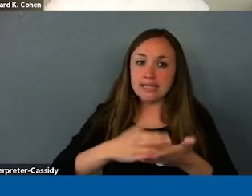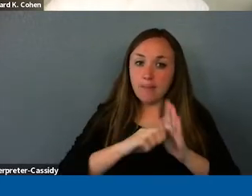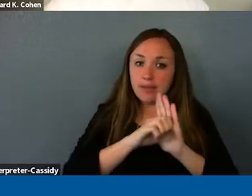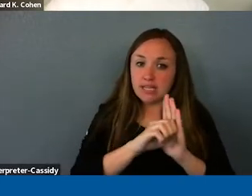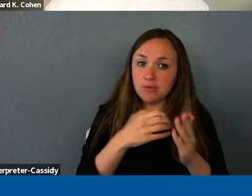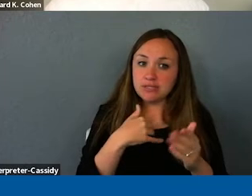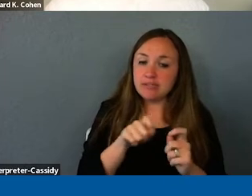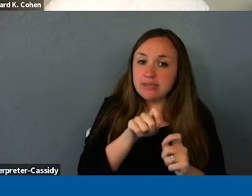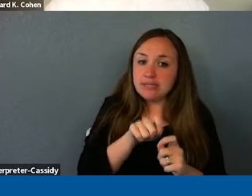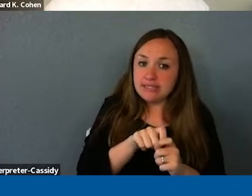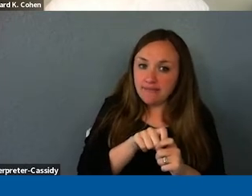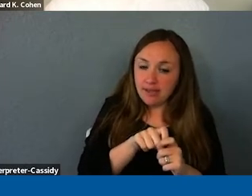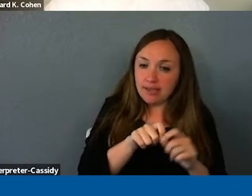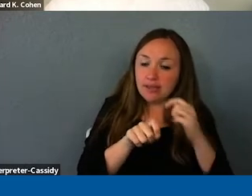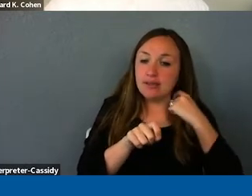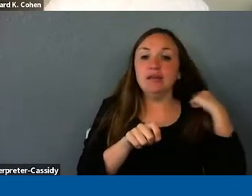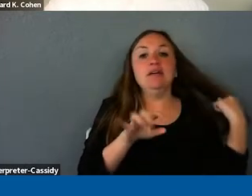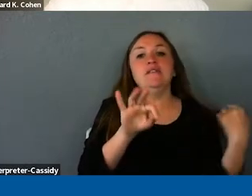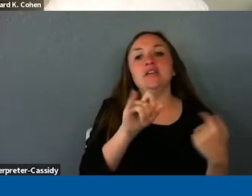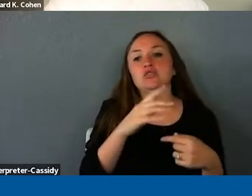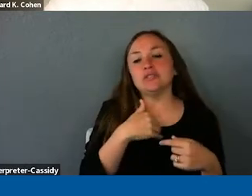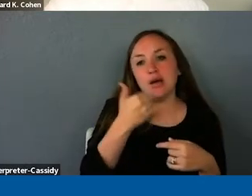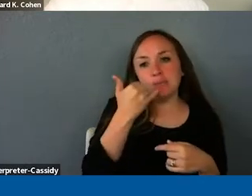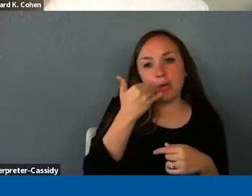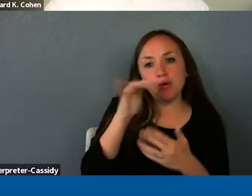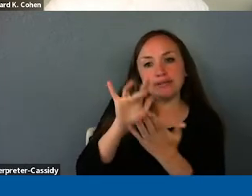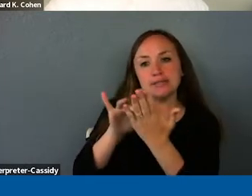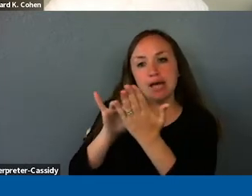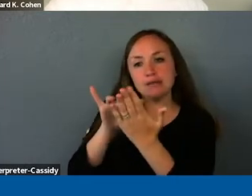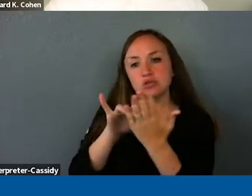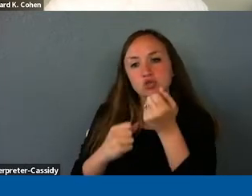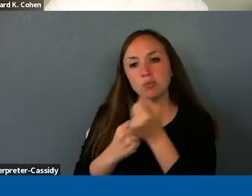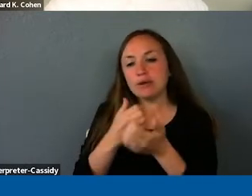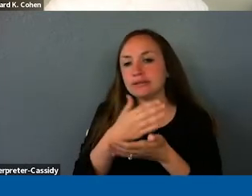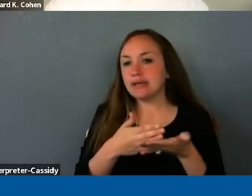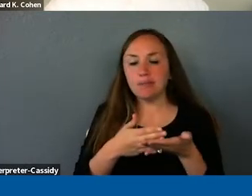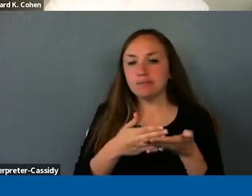that enhance mobile and touch support, some ARIA features are not supported in any mobile browser.